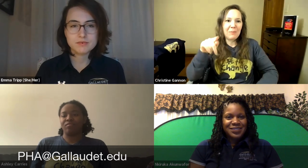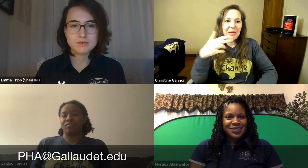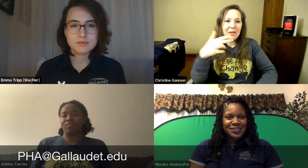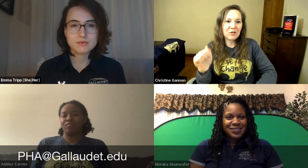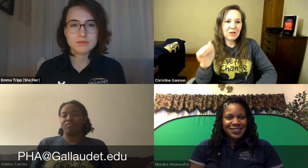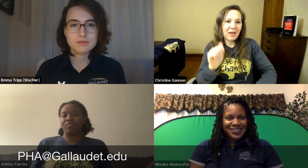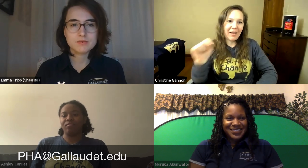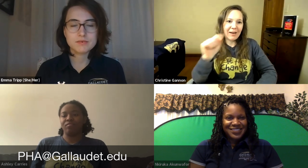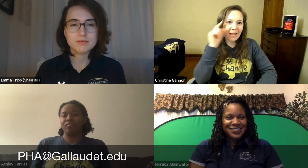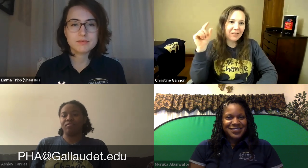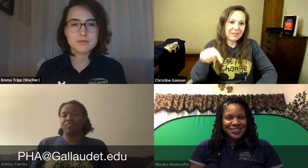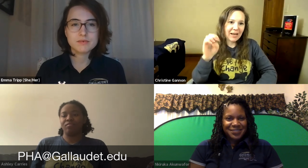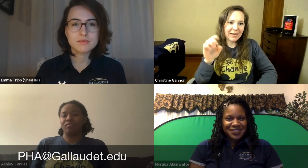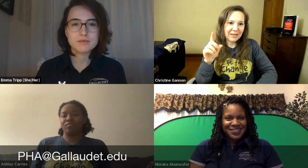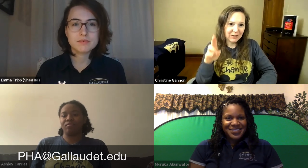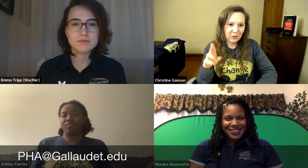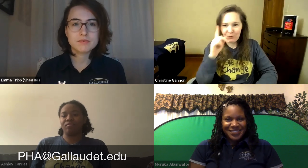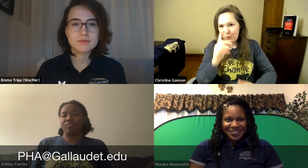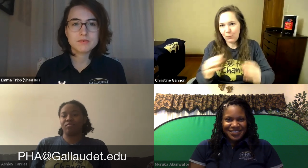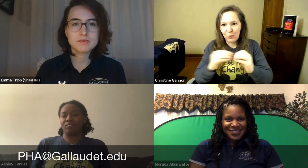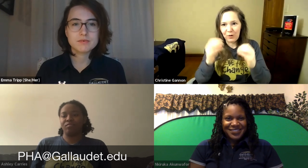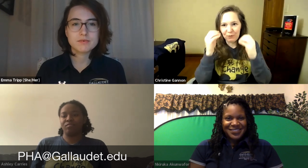We can be contacted at pha@gallaudet.edu for more information.